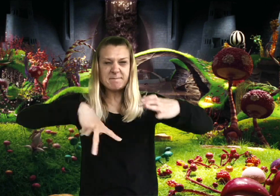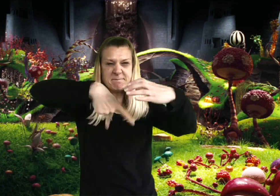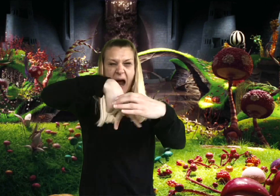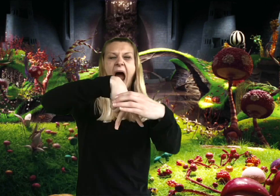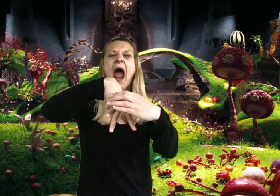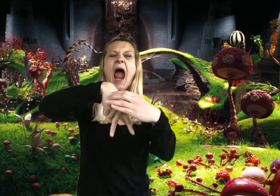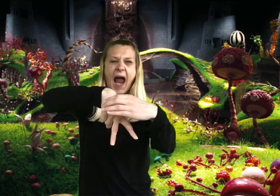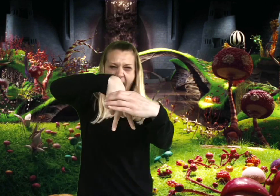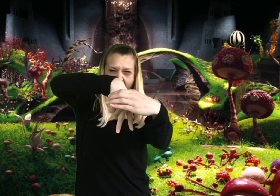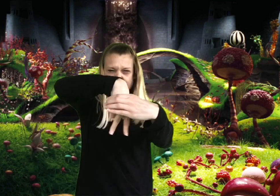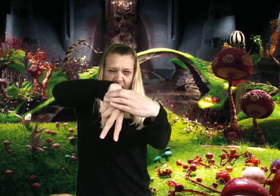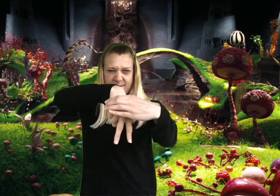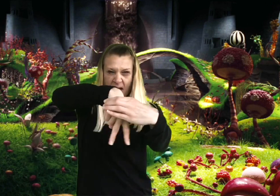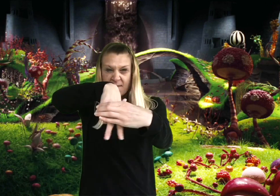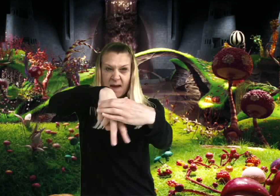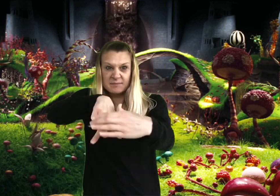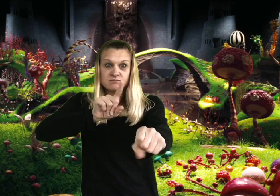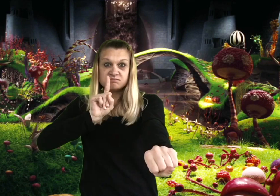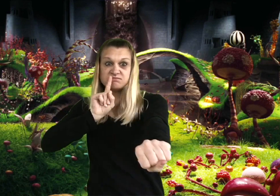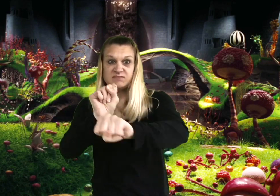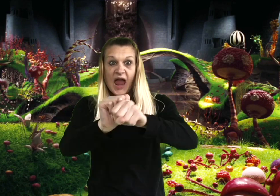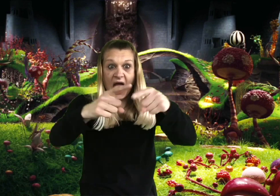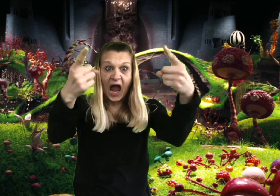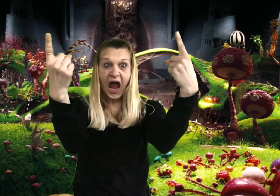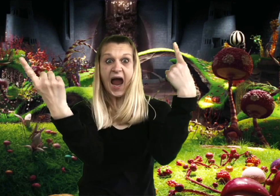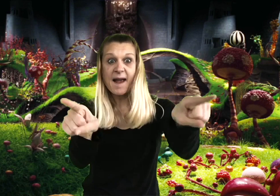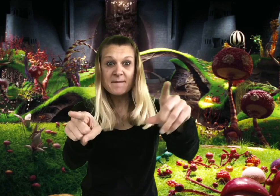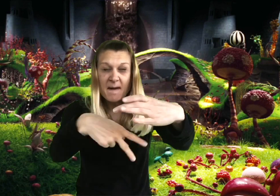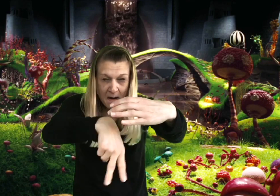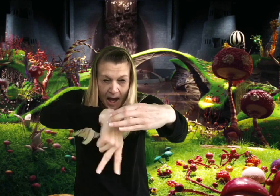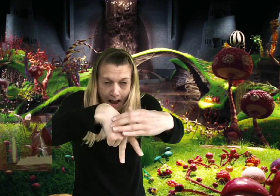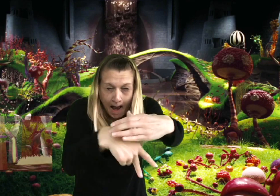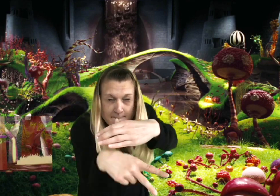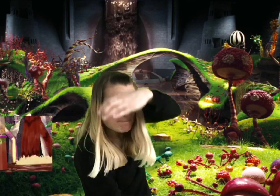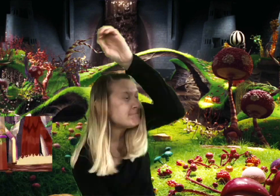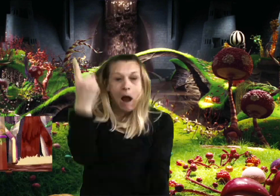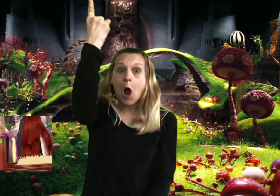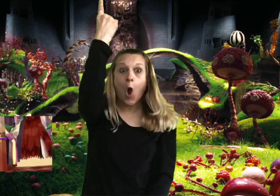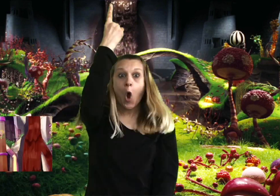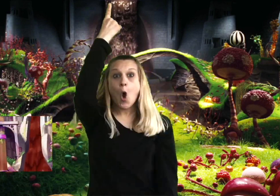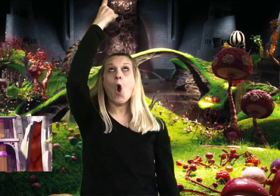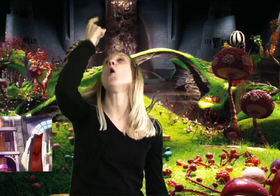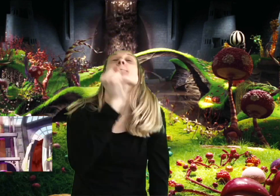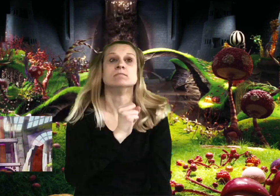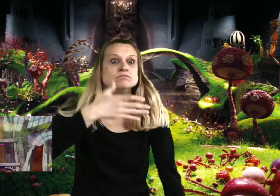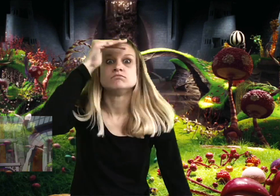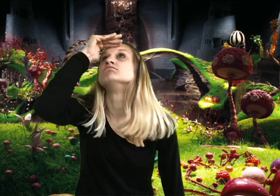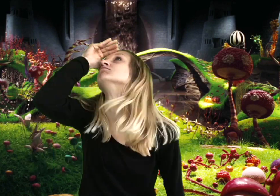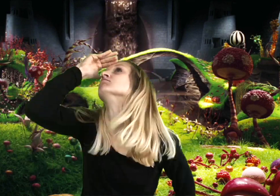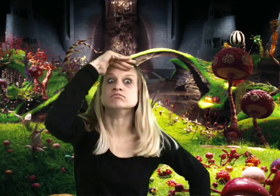Something did give, and that something was Augustus. WHOOF!